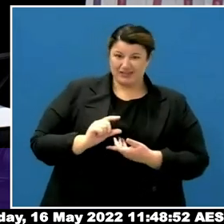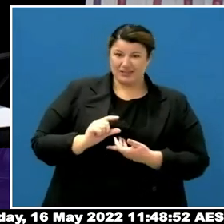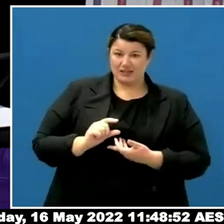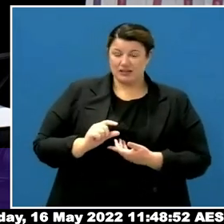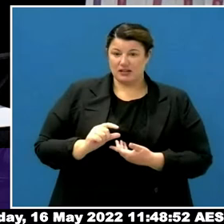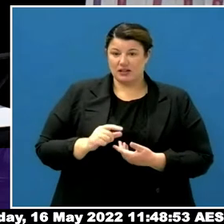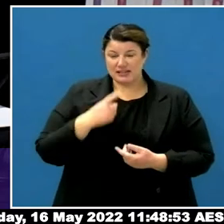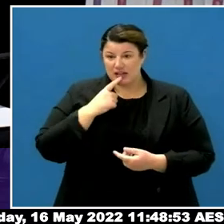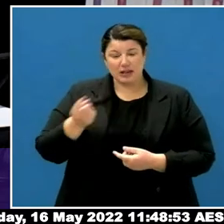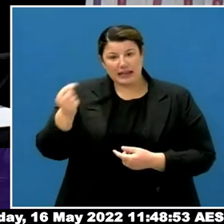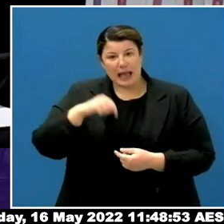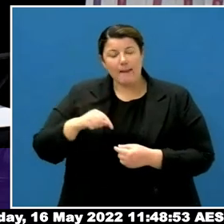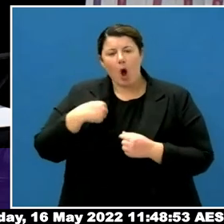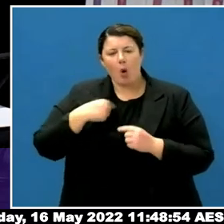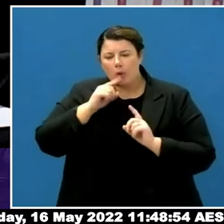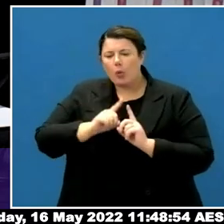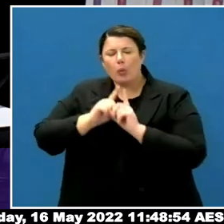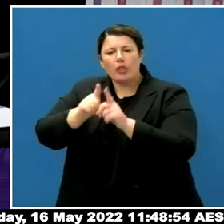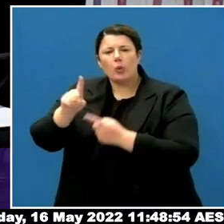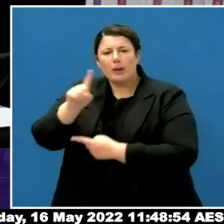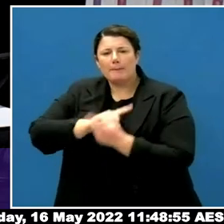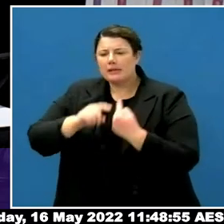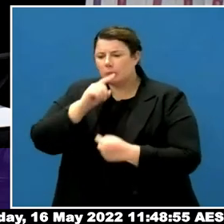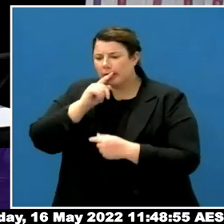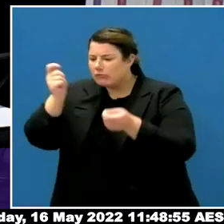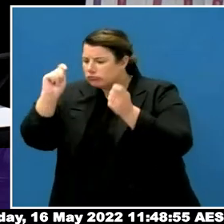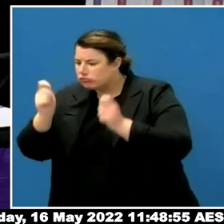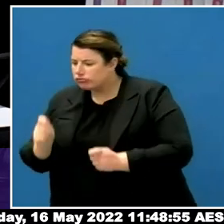And I said "No, no, that won't happen".